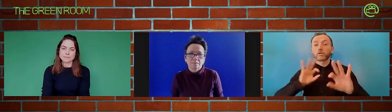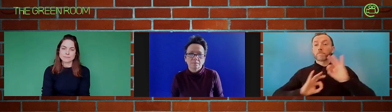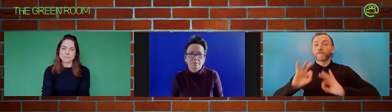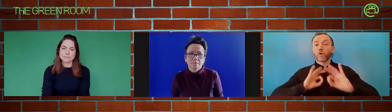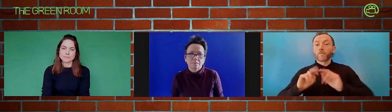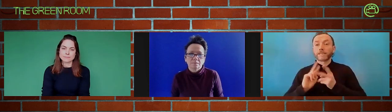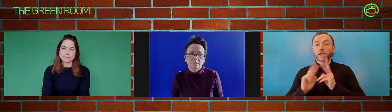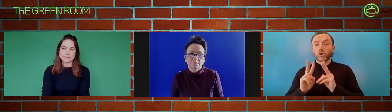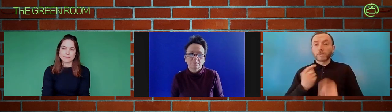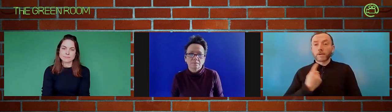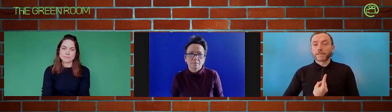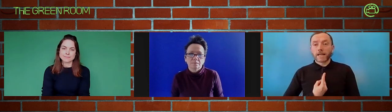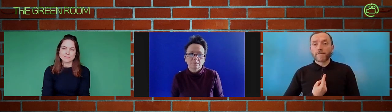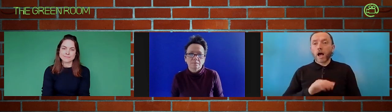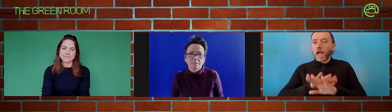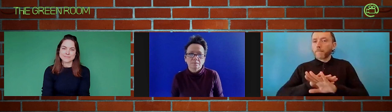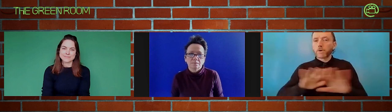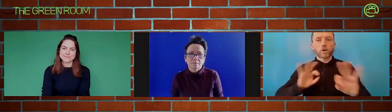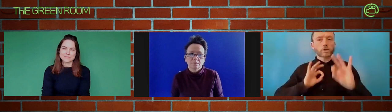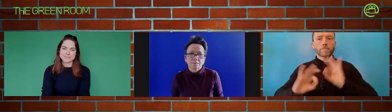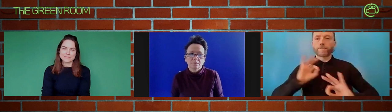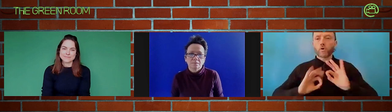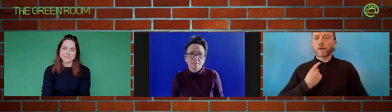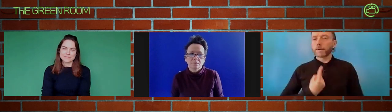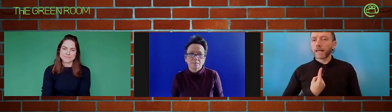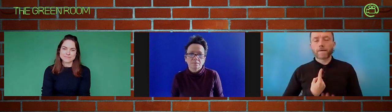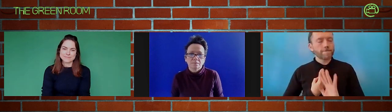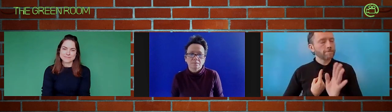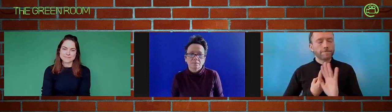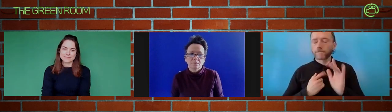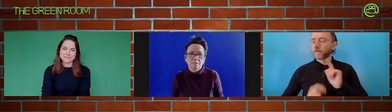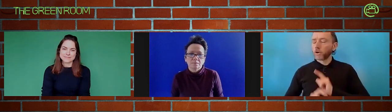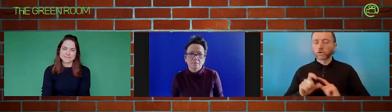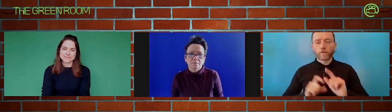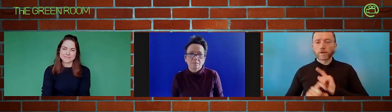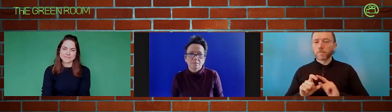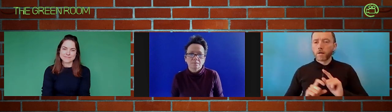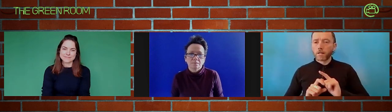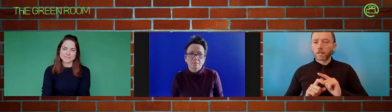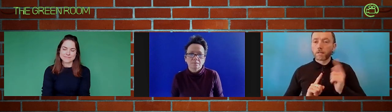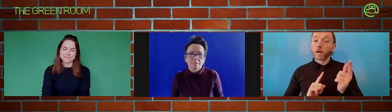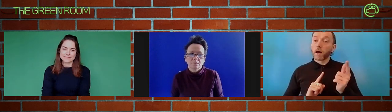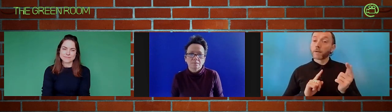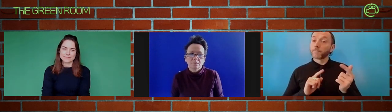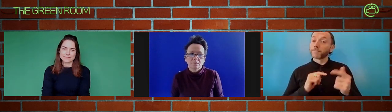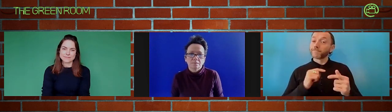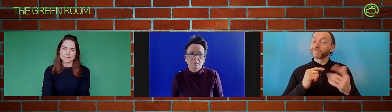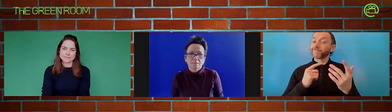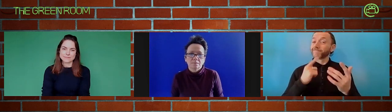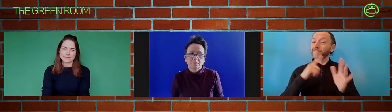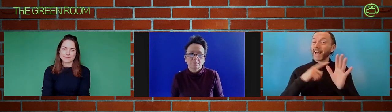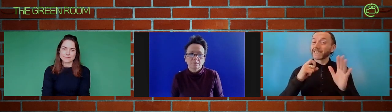not a performer and I sort of fell into stage management because I wanted to be involved but i